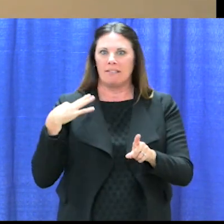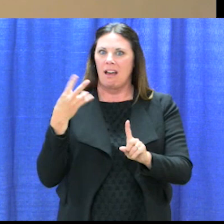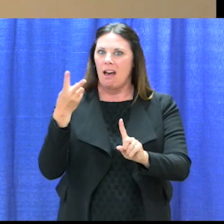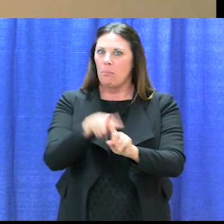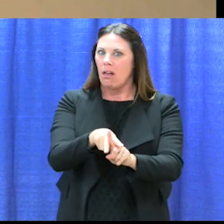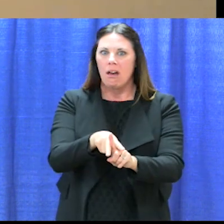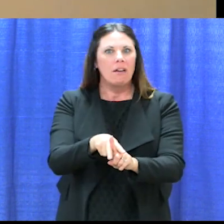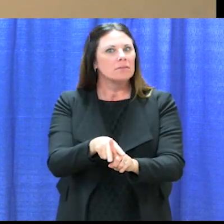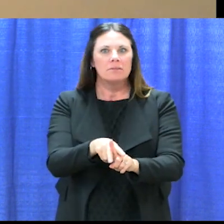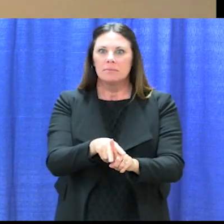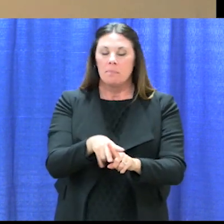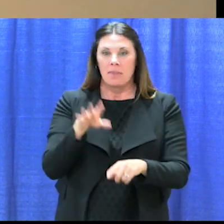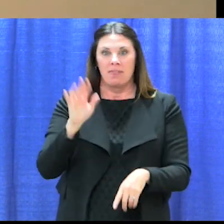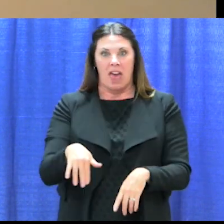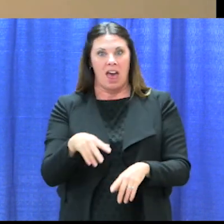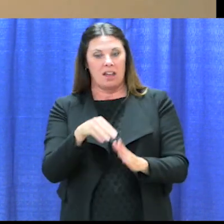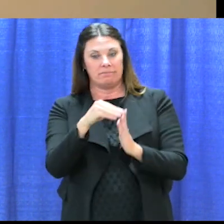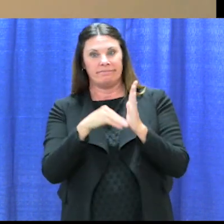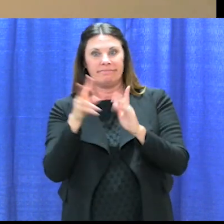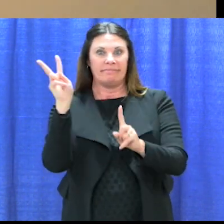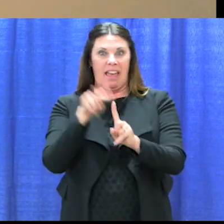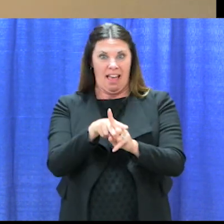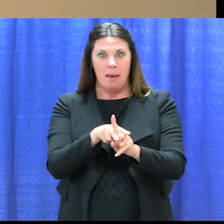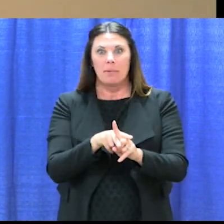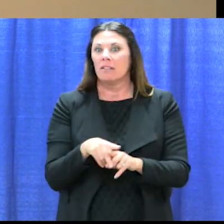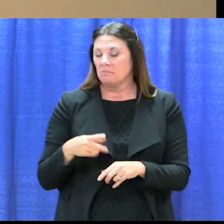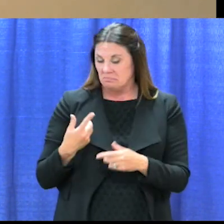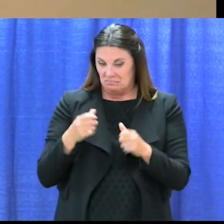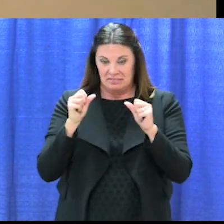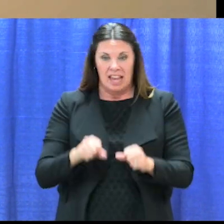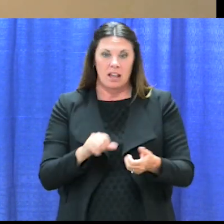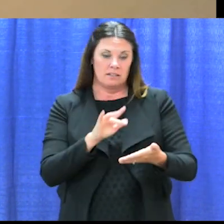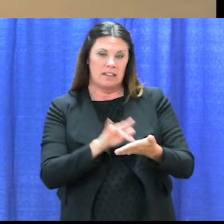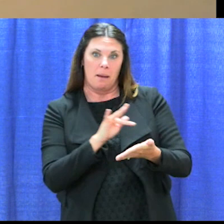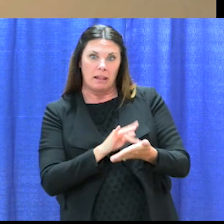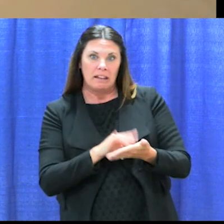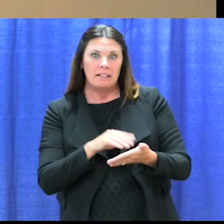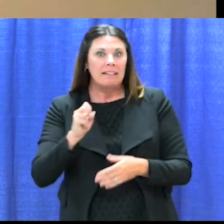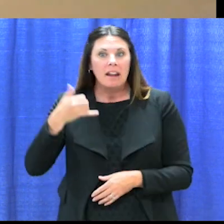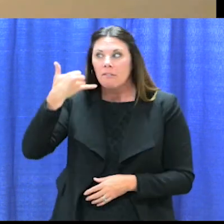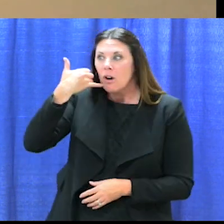The application itself can be done from a tablet or a smartphone easily or there is